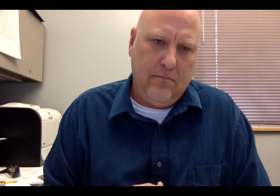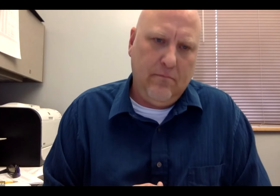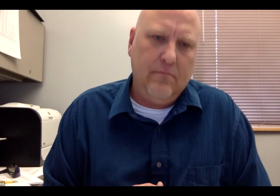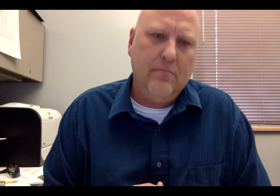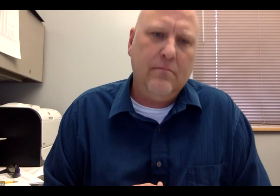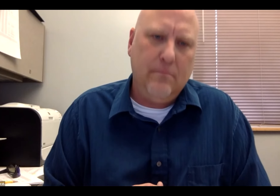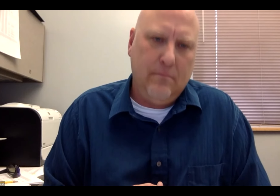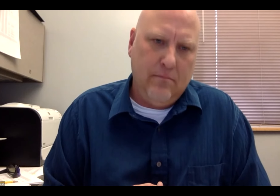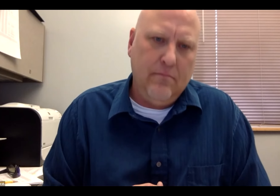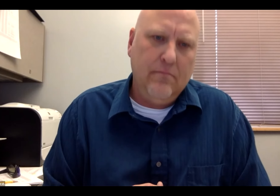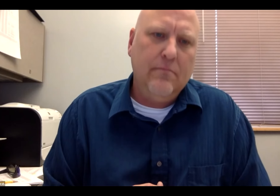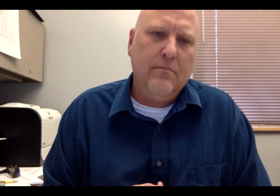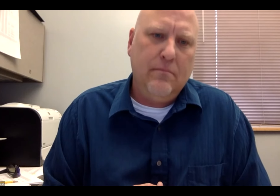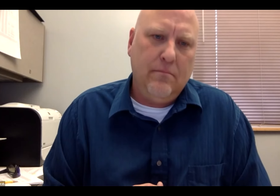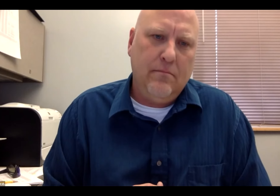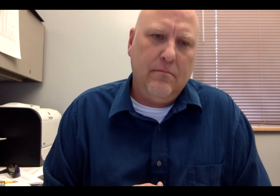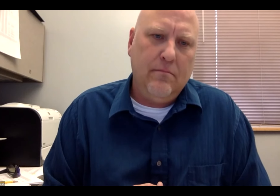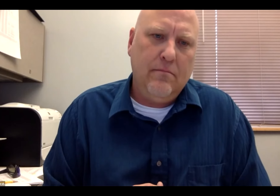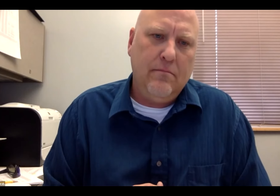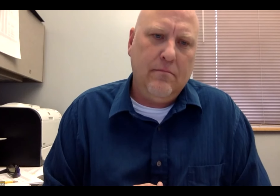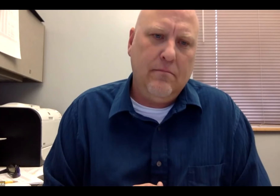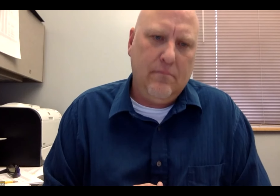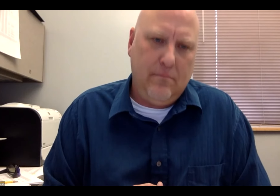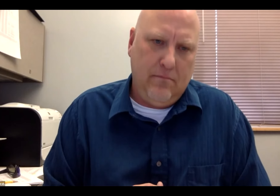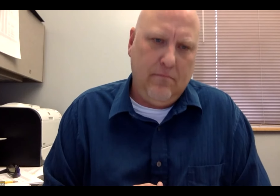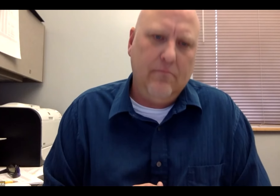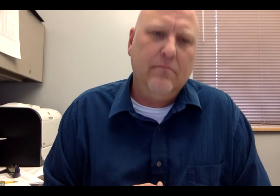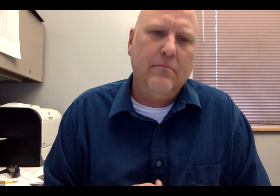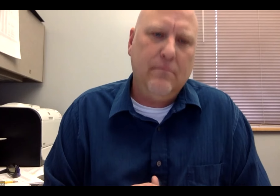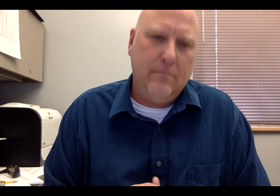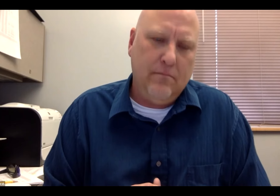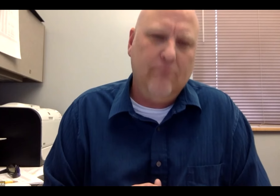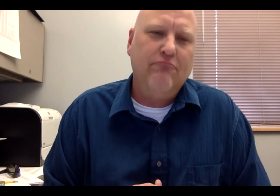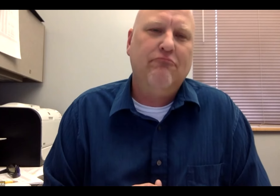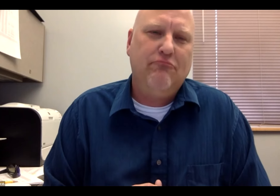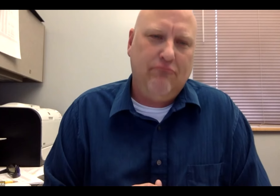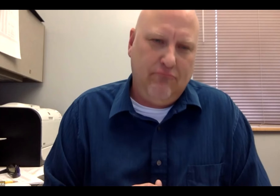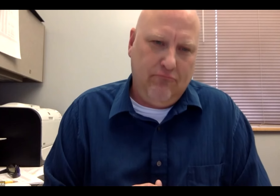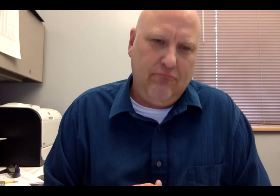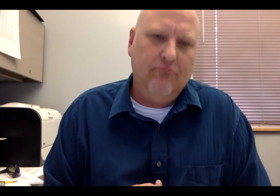maybe to different level the for different skill levels because sometimes I need a different